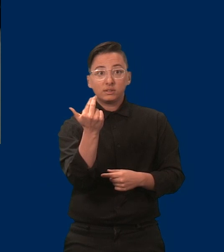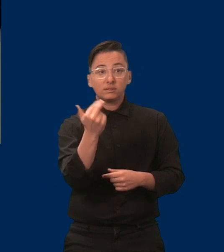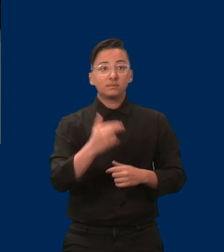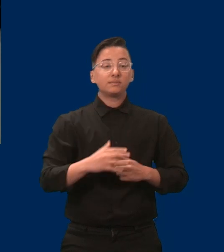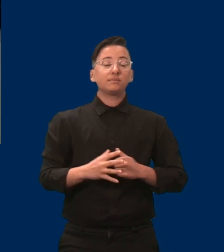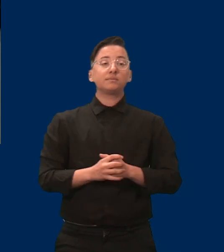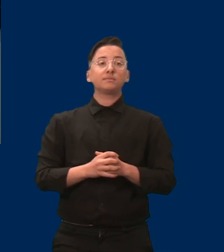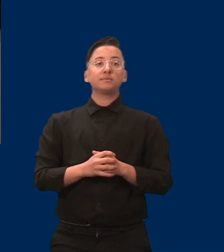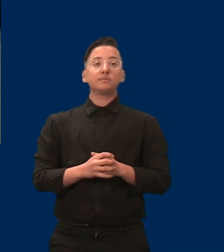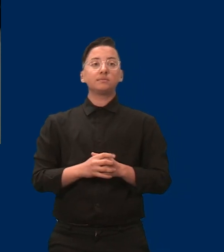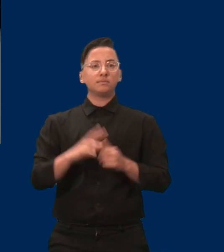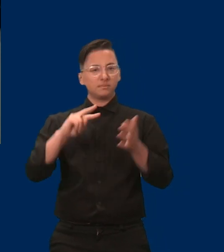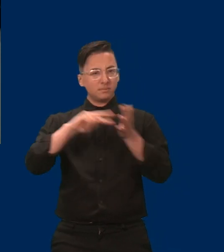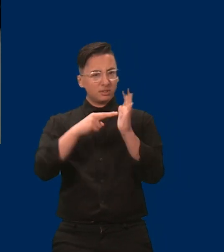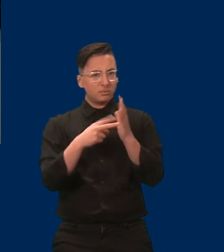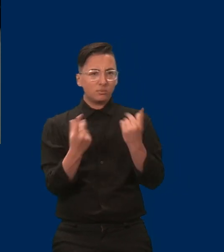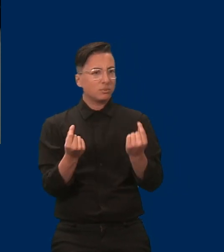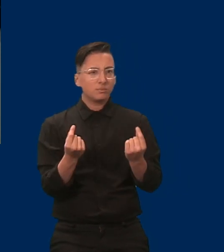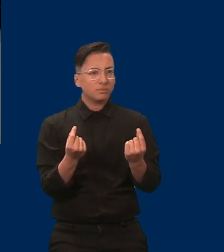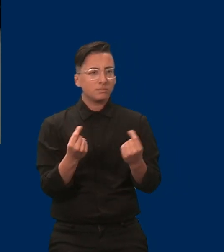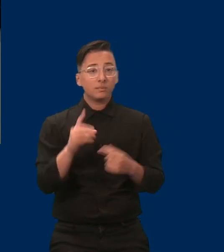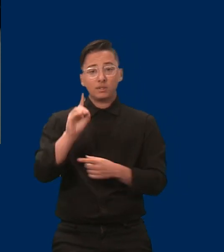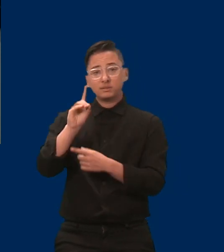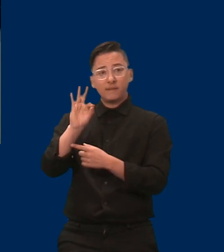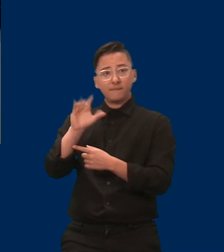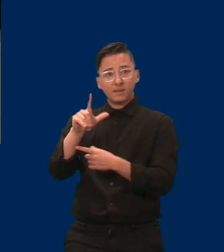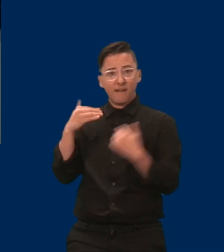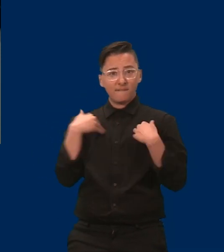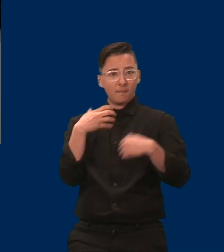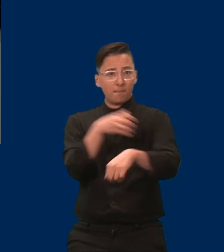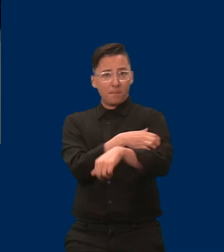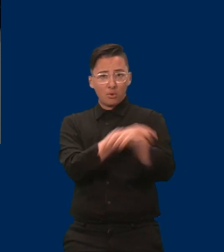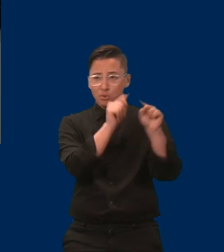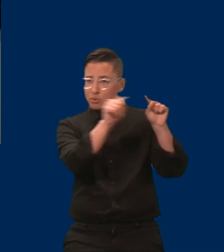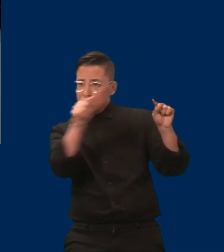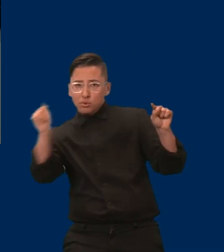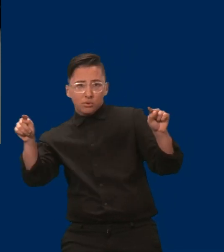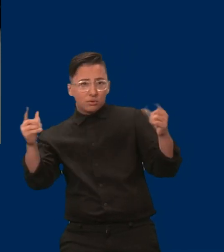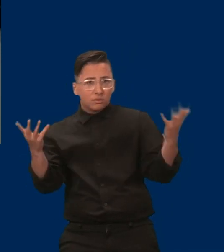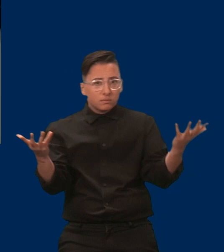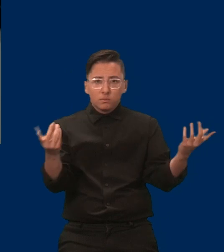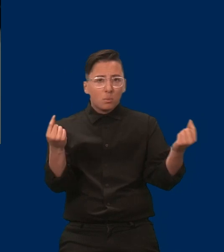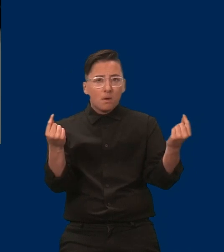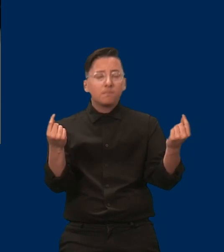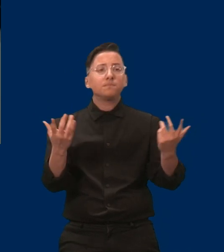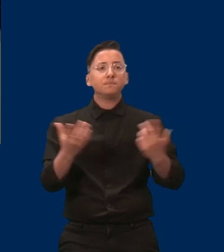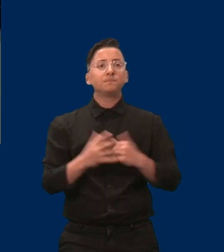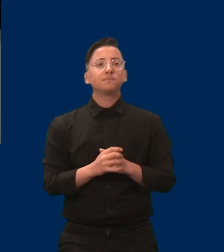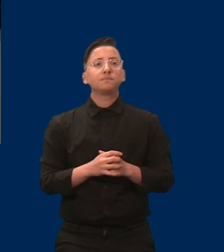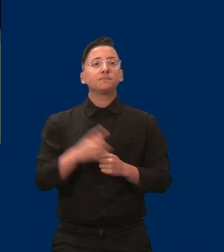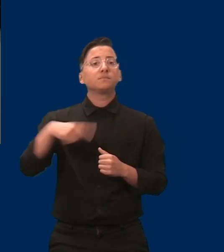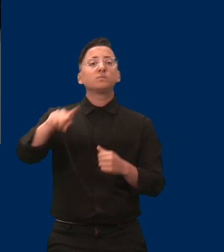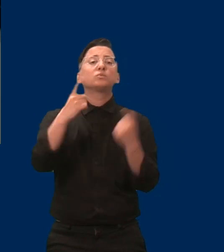I think that the message to people was to, you know, what are we going to do? It's time to govern, right?